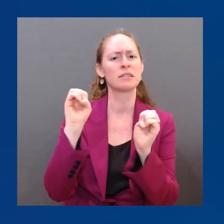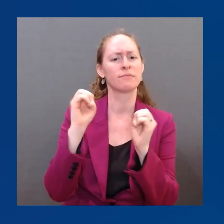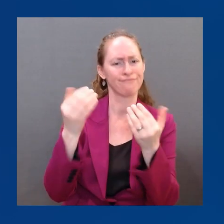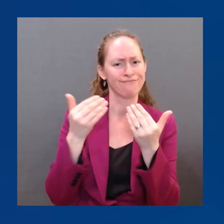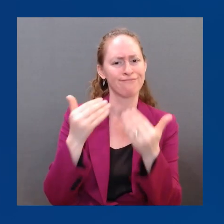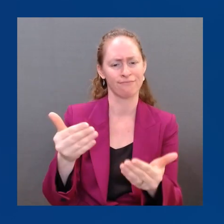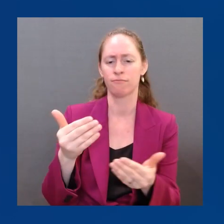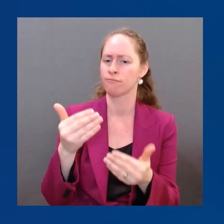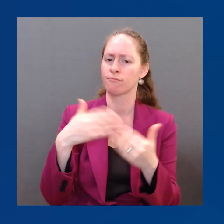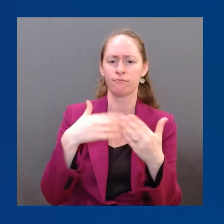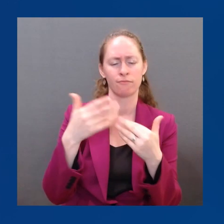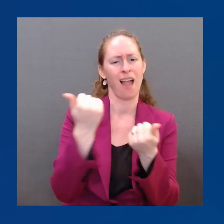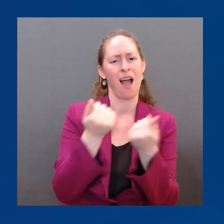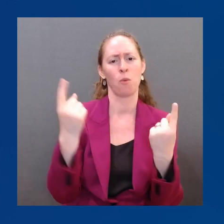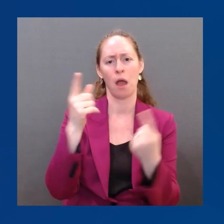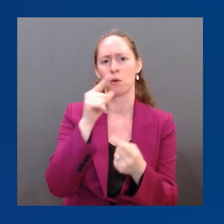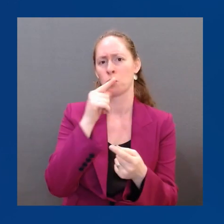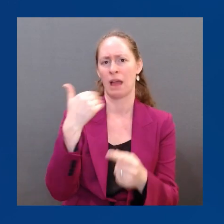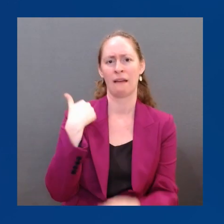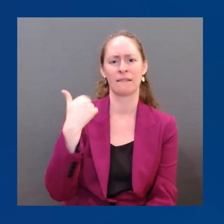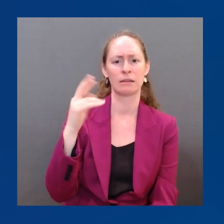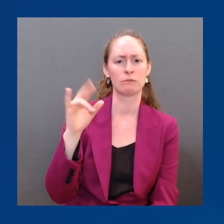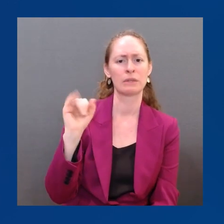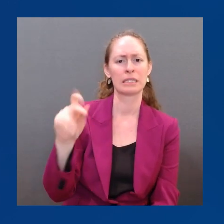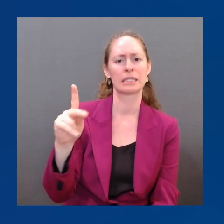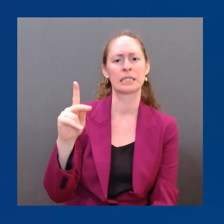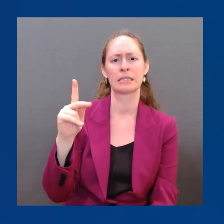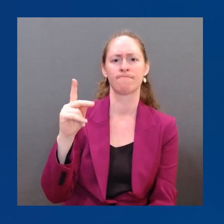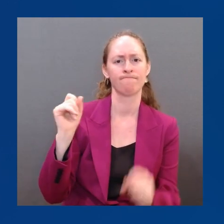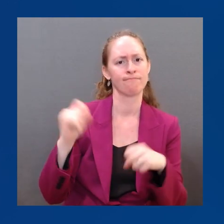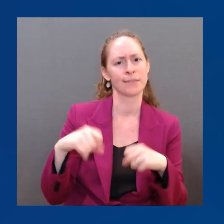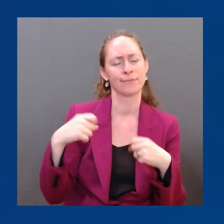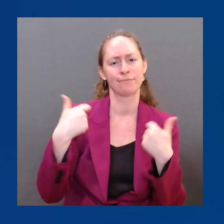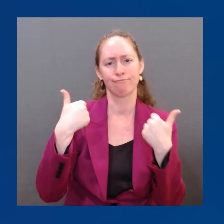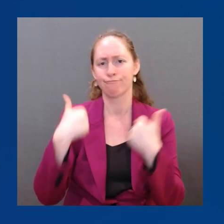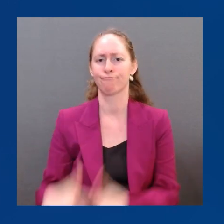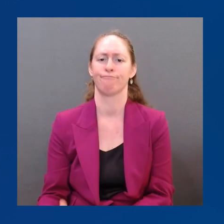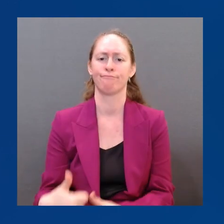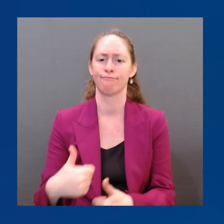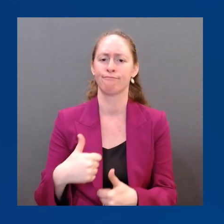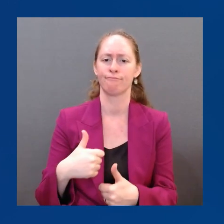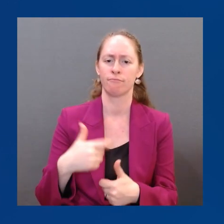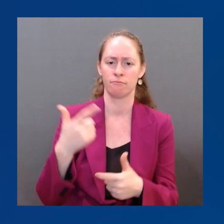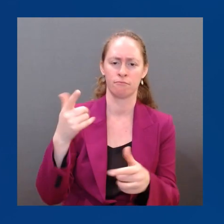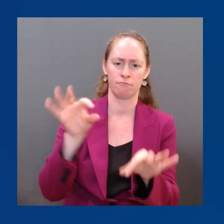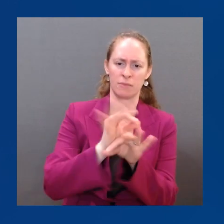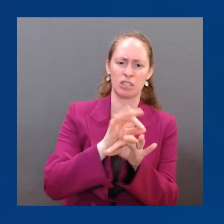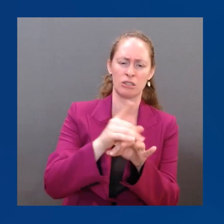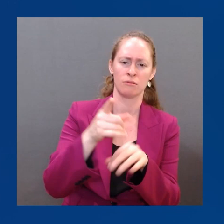And then they actually point to a CDC document. If you go to that CDC document, it's a very broad range of people. And so my general advice has been,